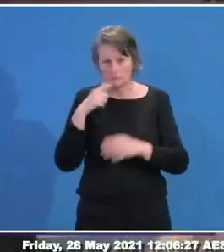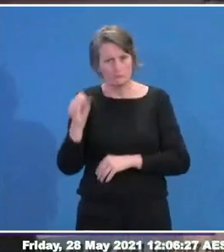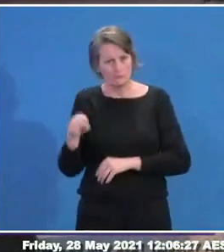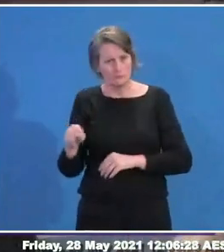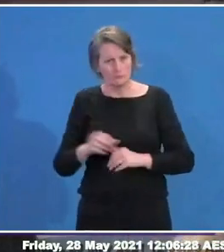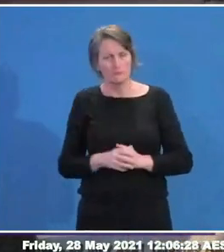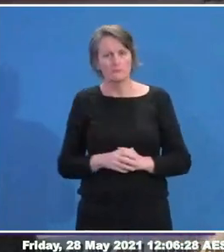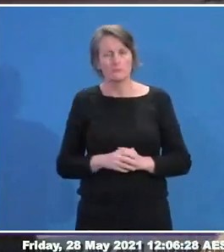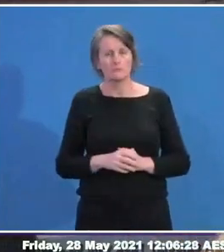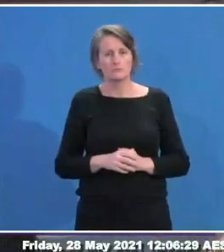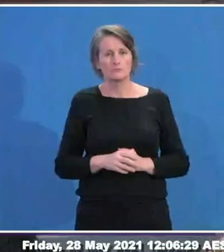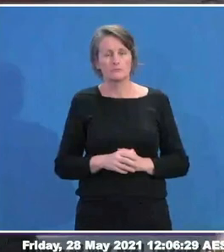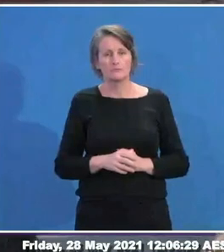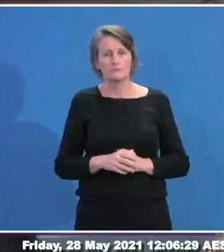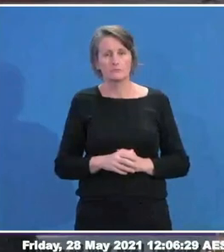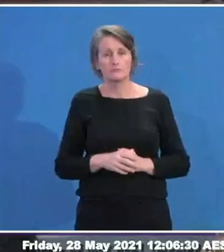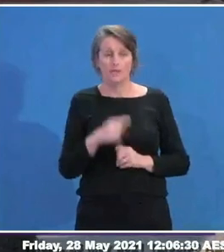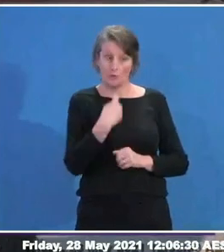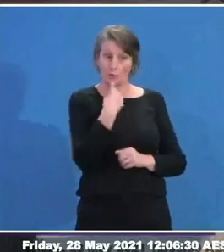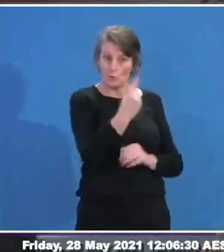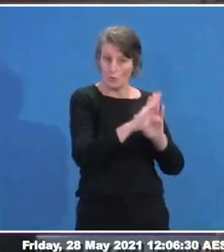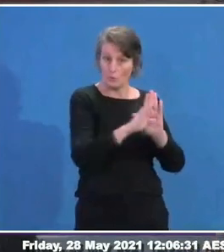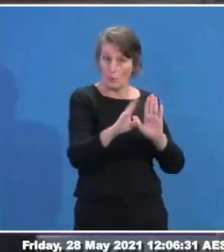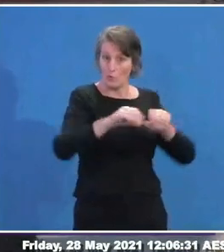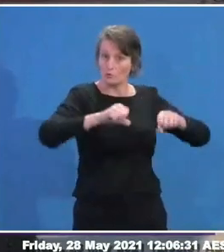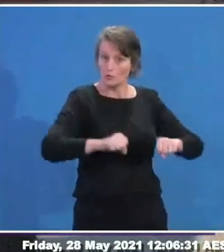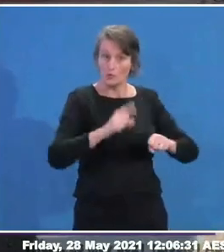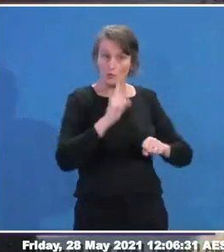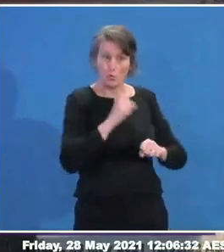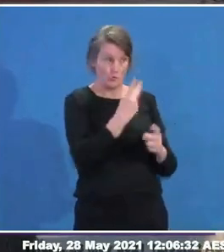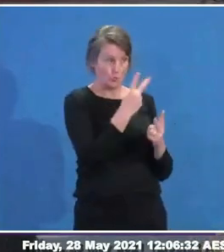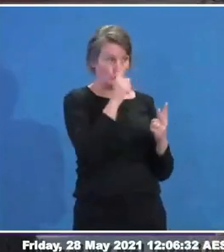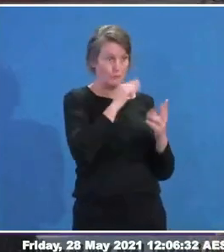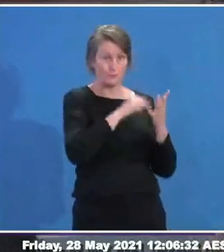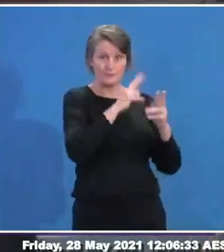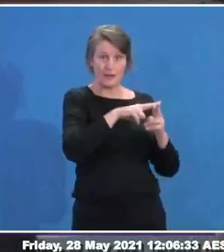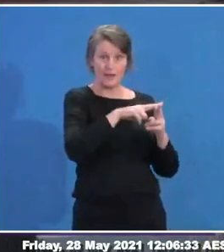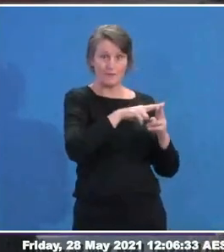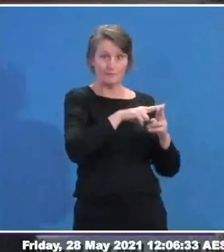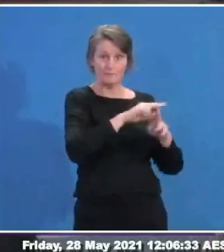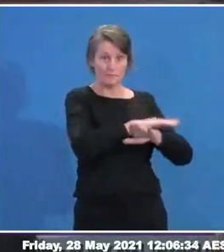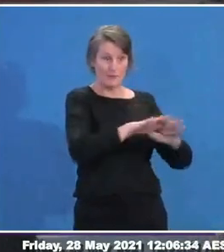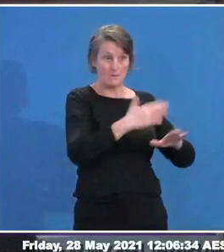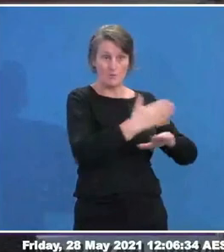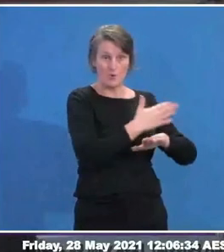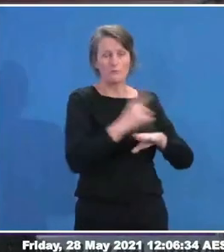And the suspension of the two employees the subject of the allegations? Absolutely.